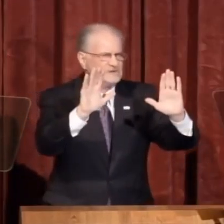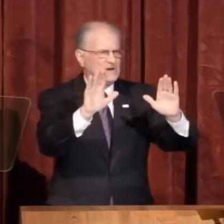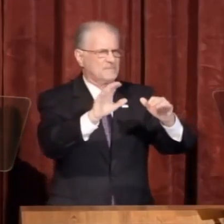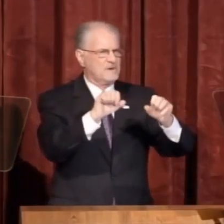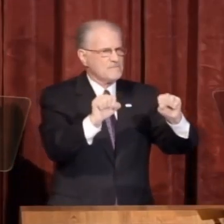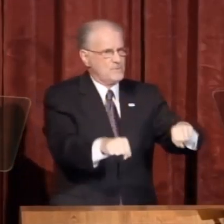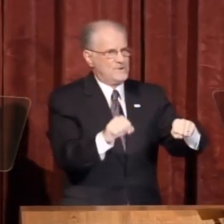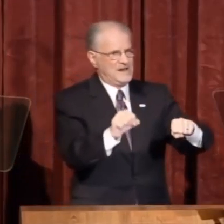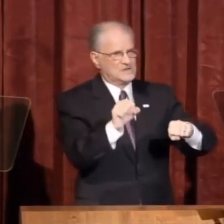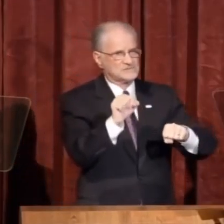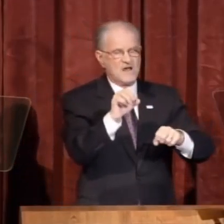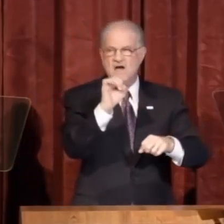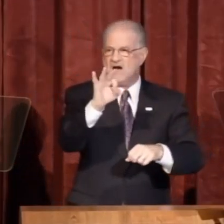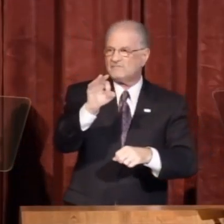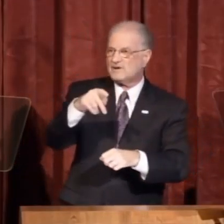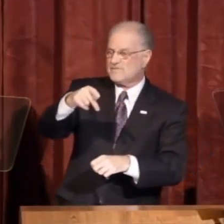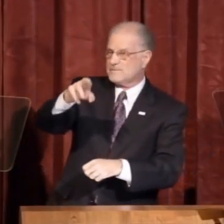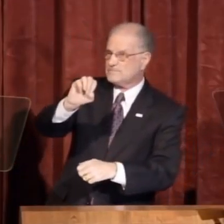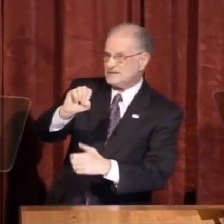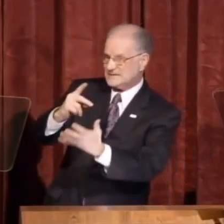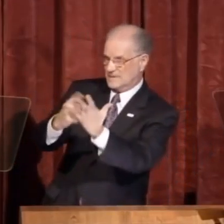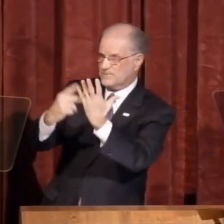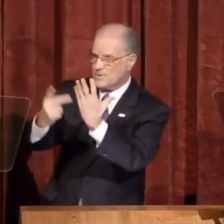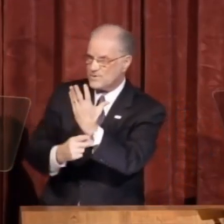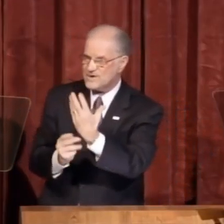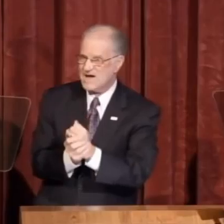"Intelligence plus character."